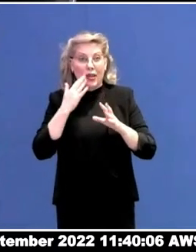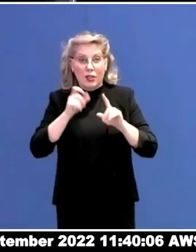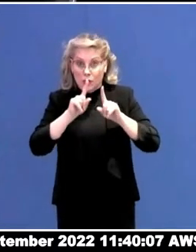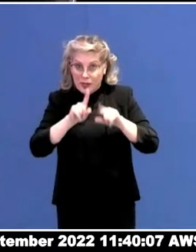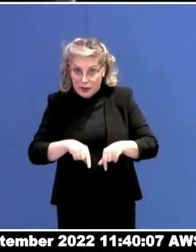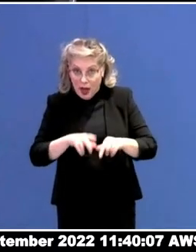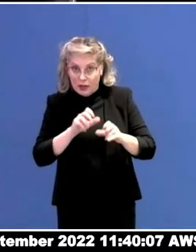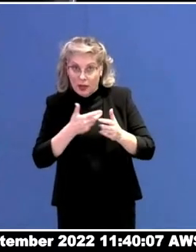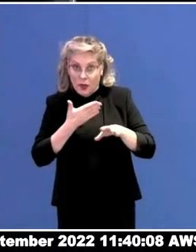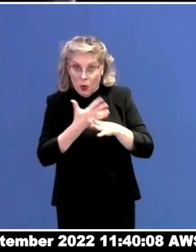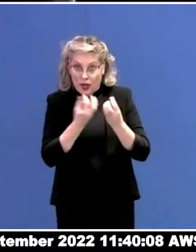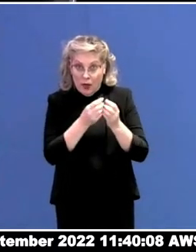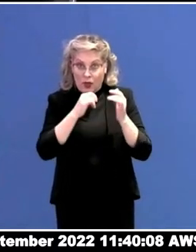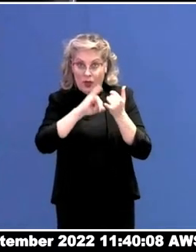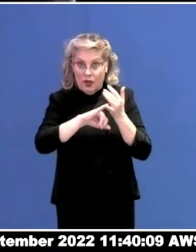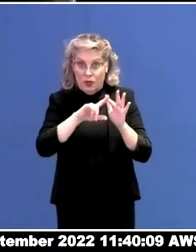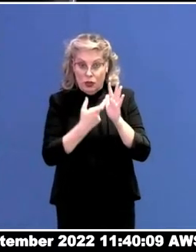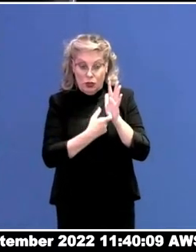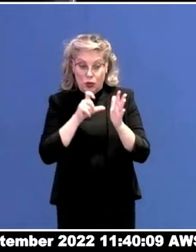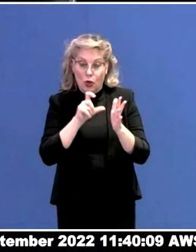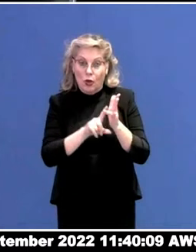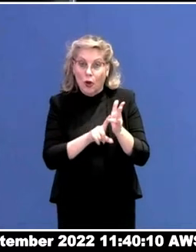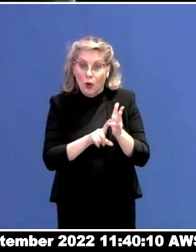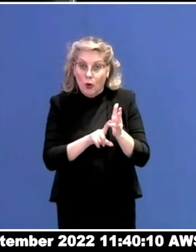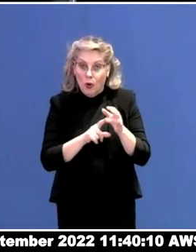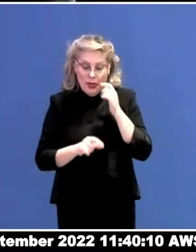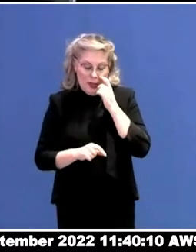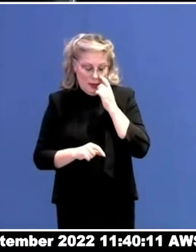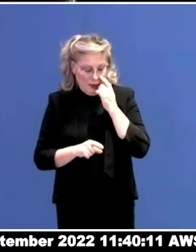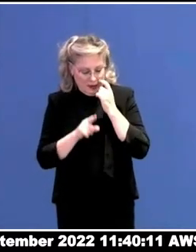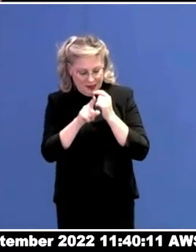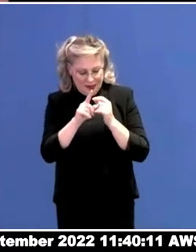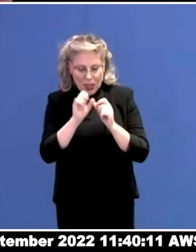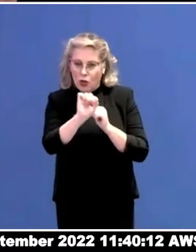That's correct. CHAIR: You say in paragraph 23 that the contract was